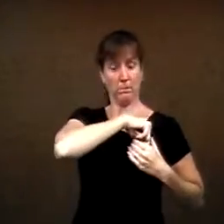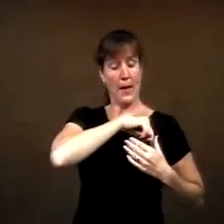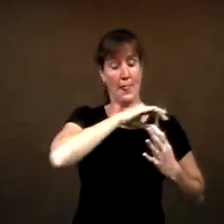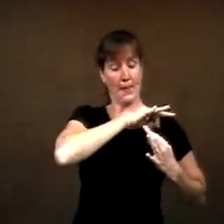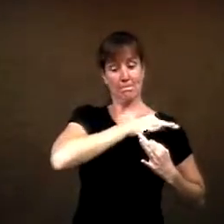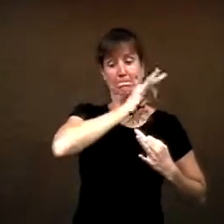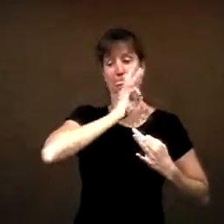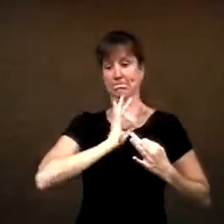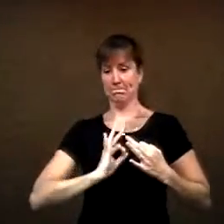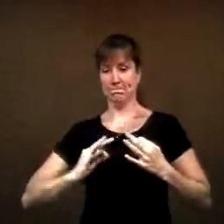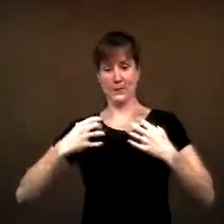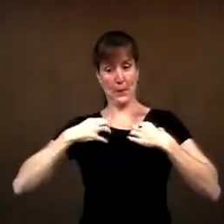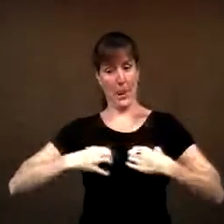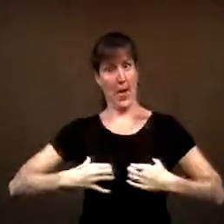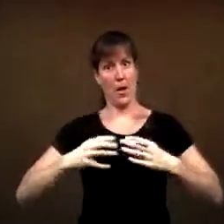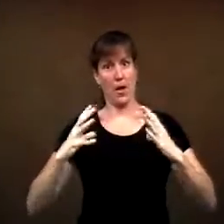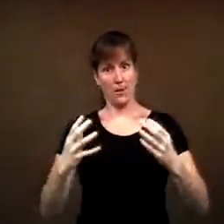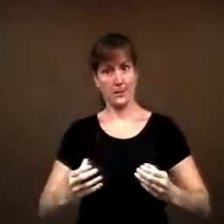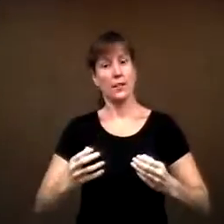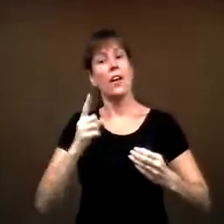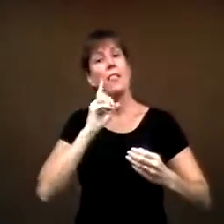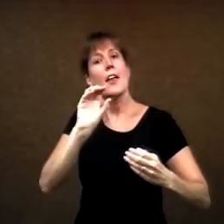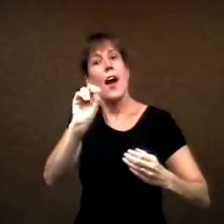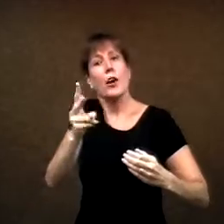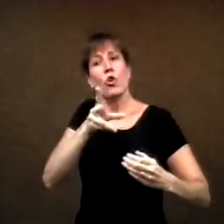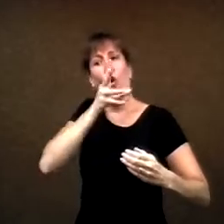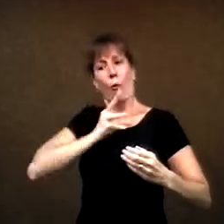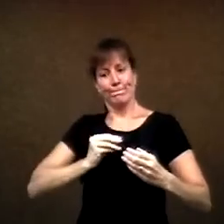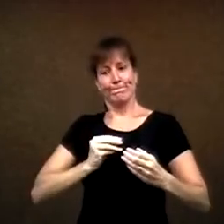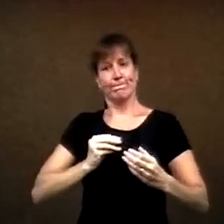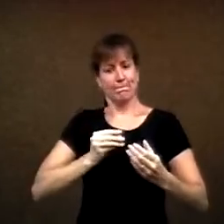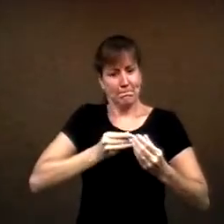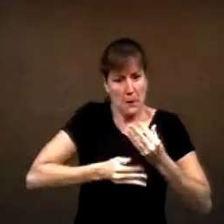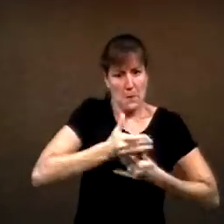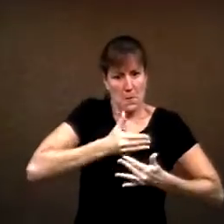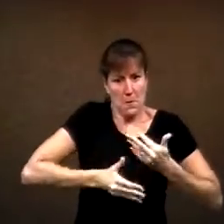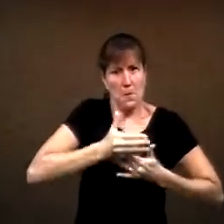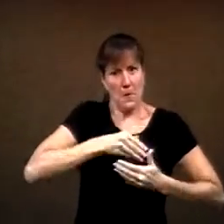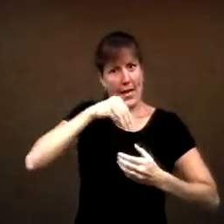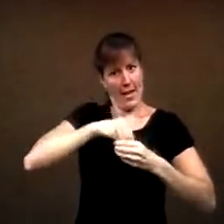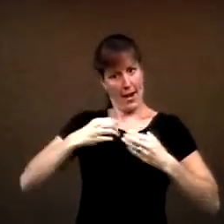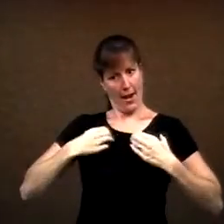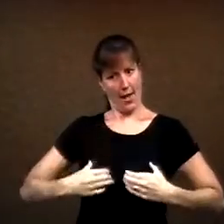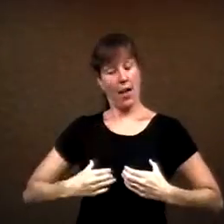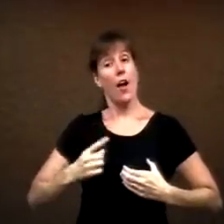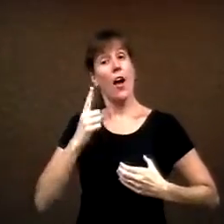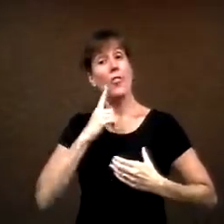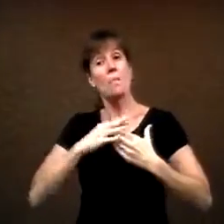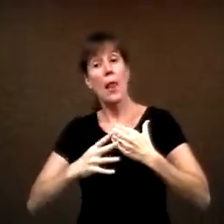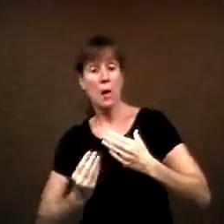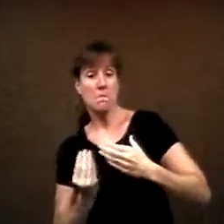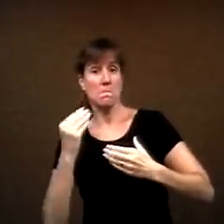with oxygen. Blood will return to the heart, and last but not least, the heart has the responsibility